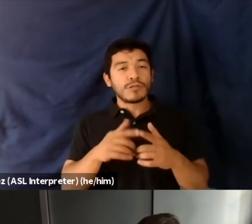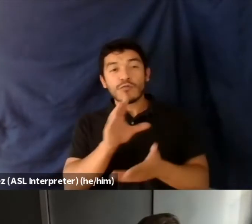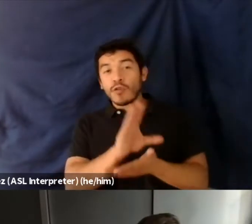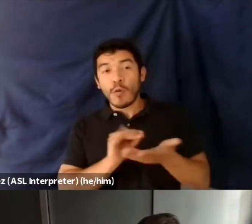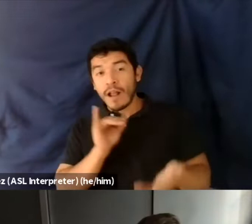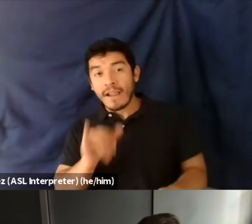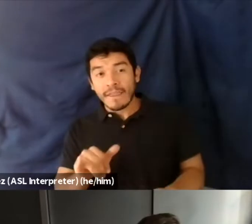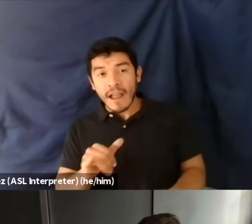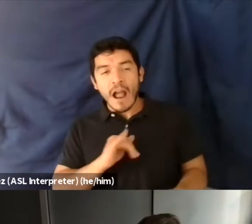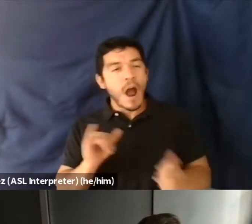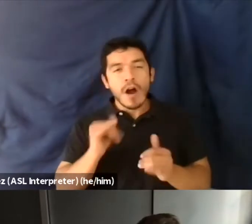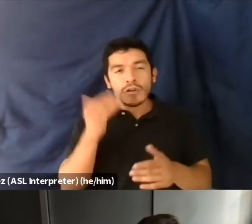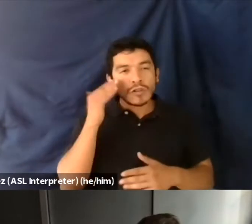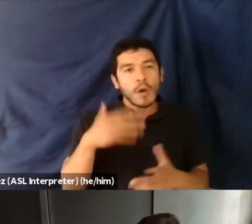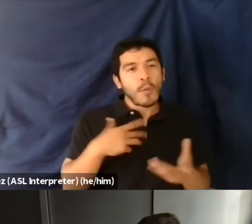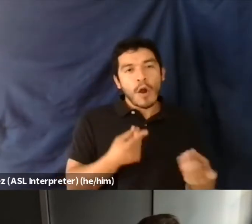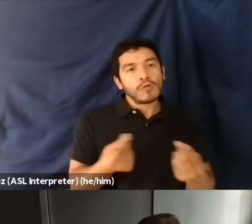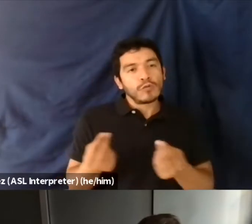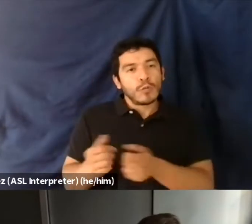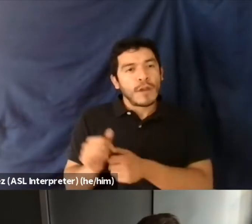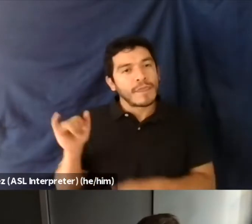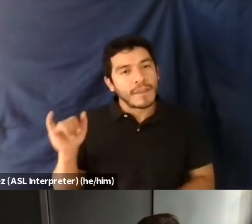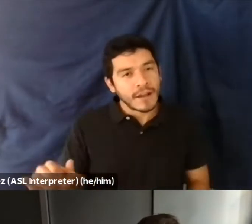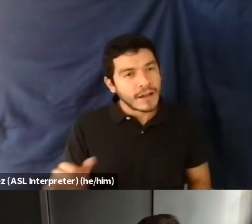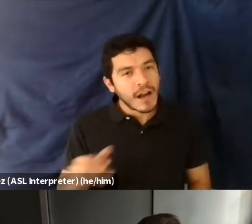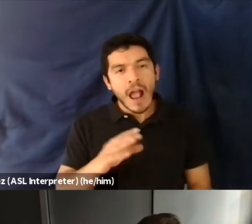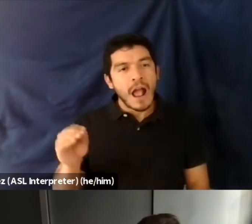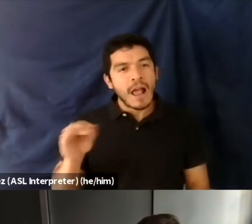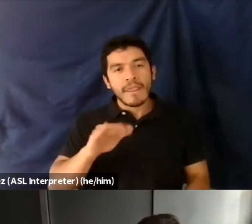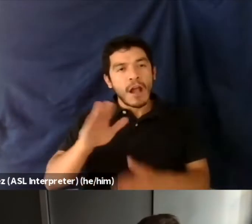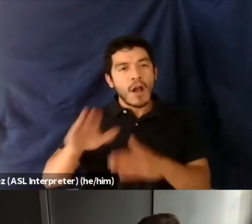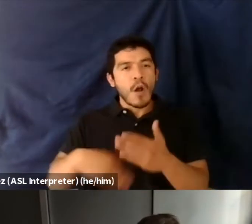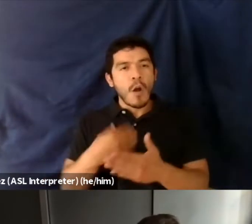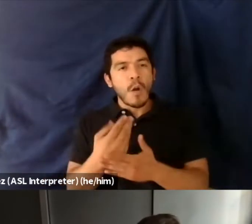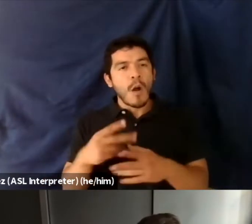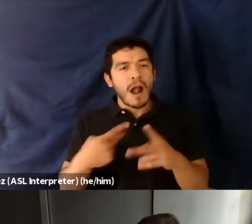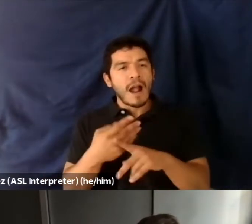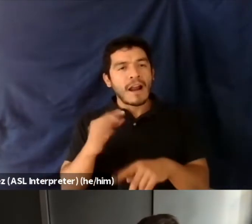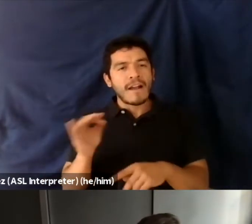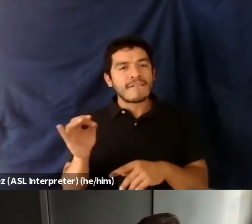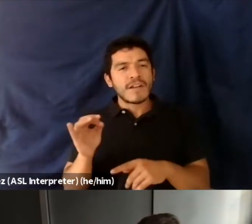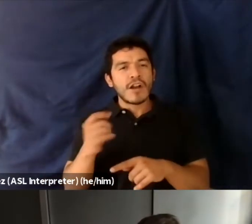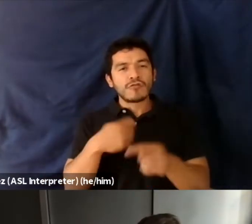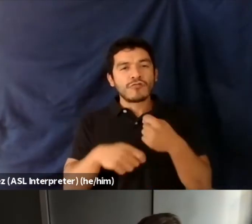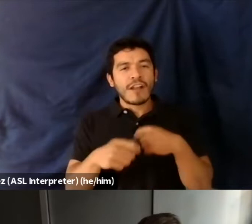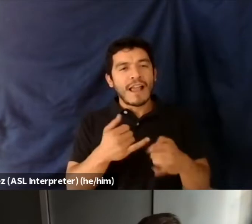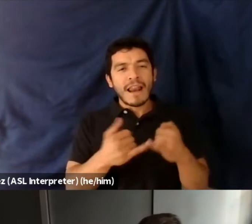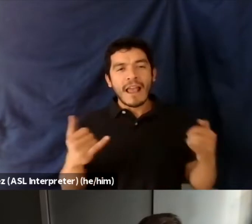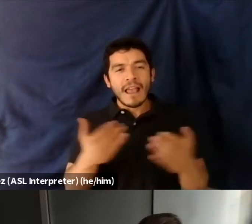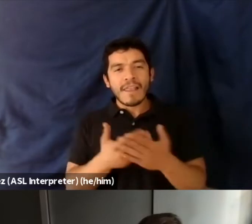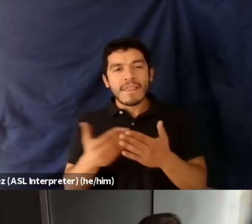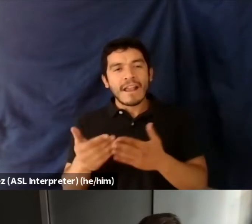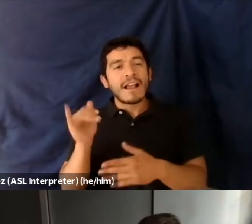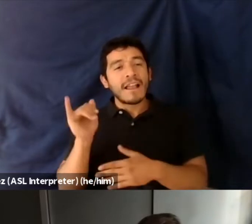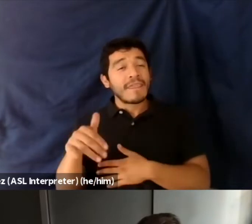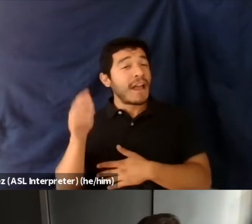what I wanted to do with the reenactments, and the whole sort of like trade line thing that the radio show was all improvised